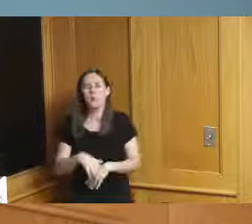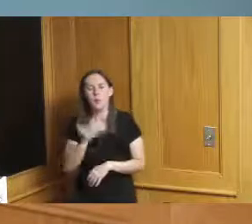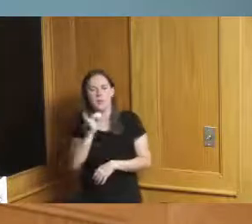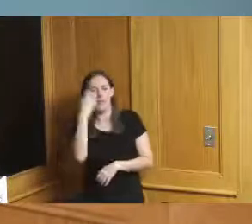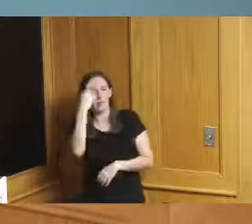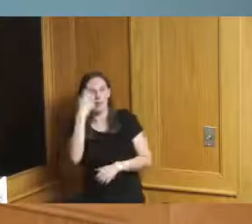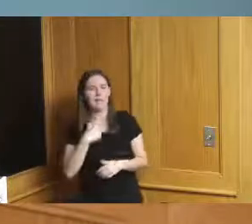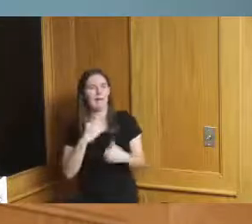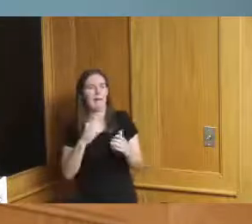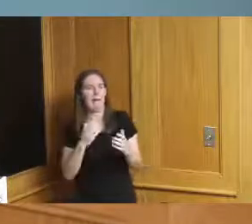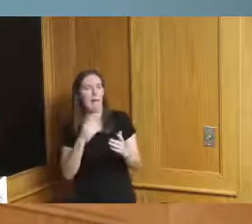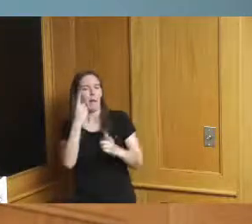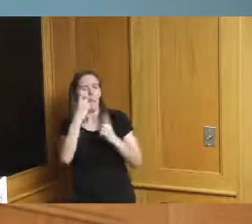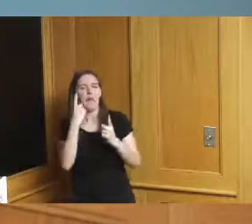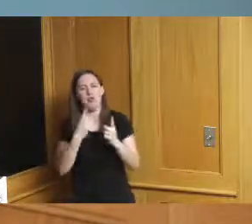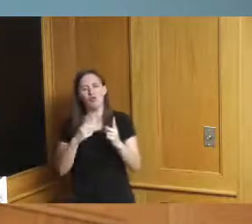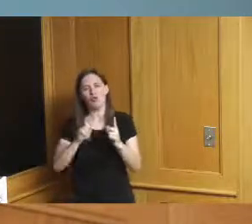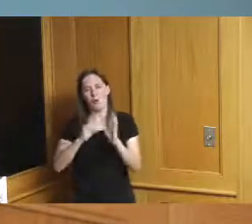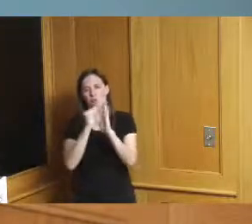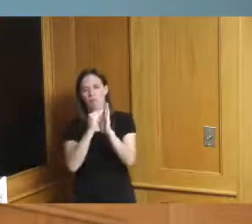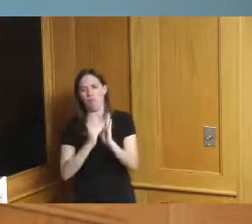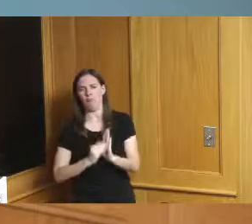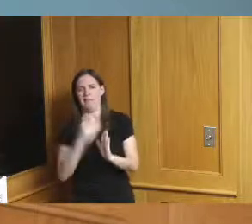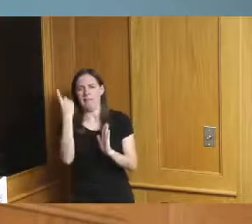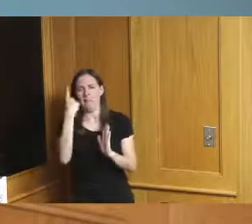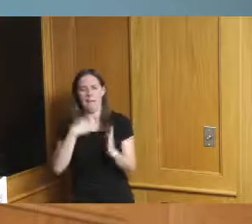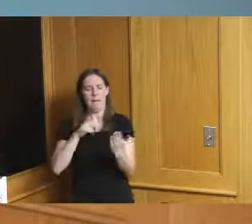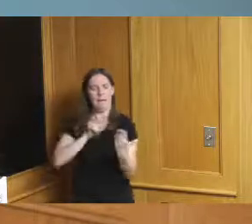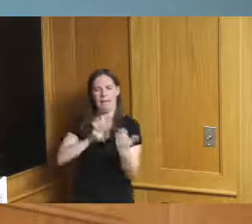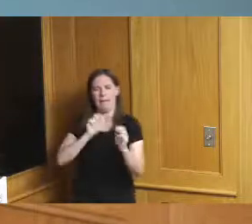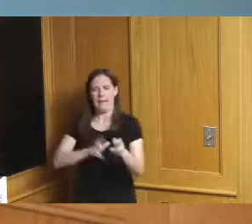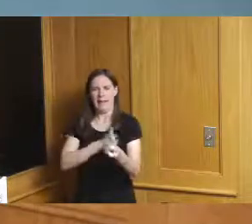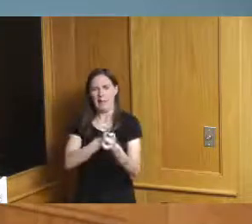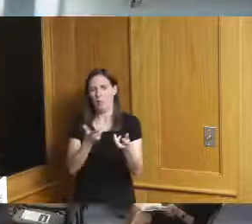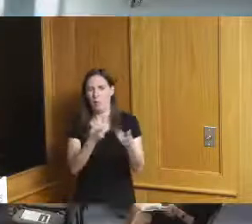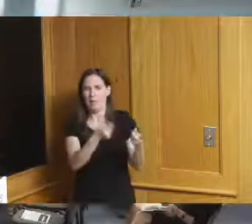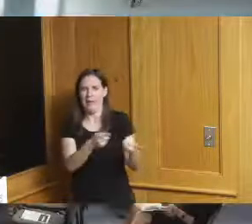that will allow me to do more reading and catch up on things thanks if i can just add one more